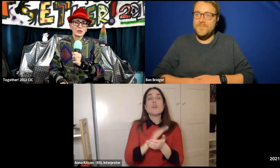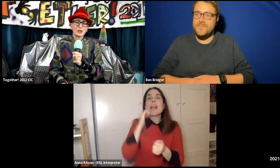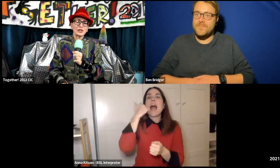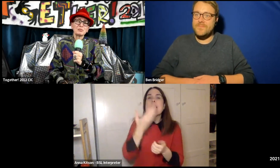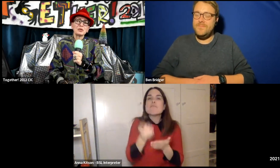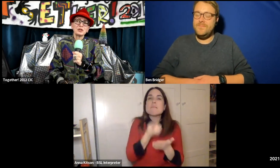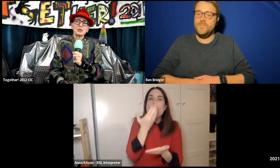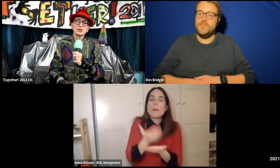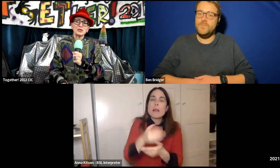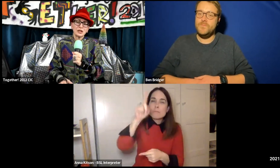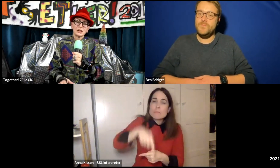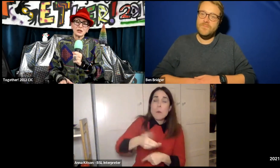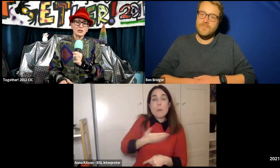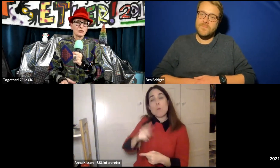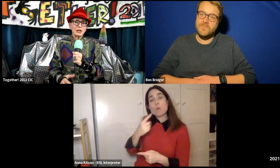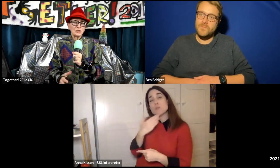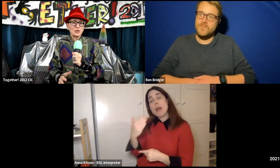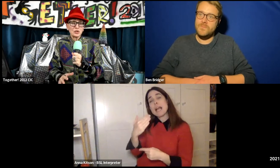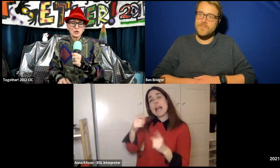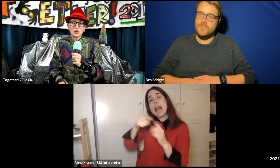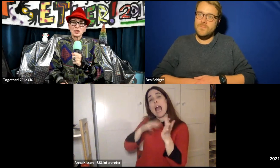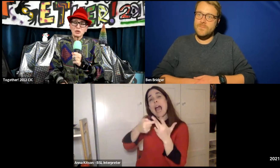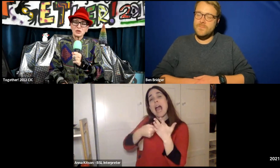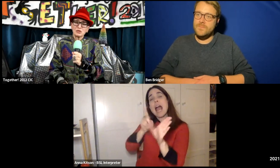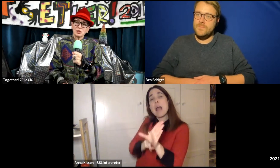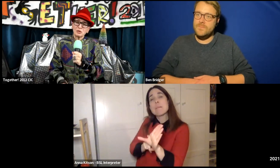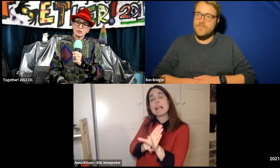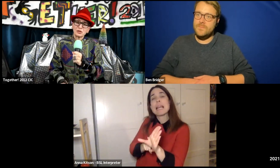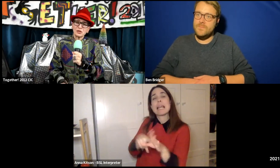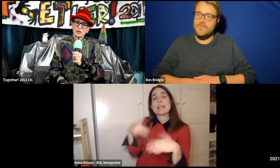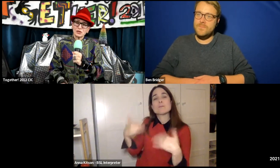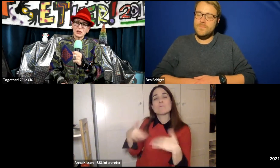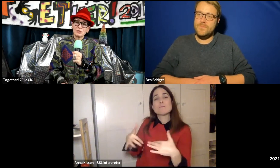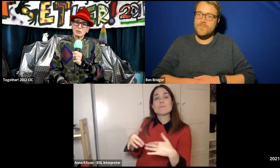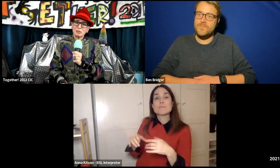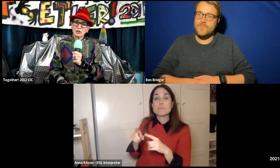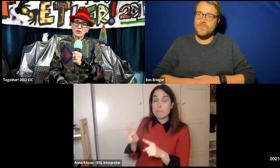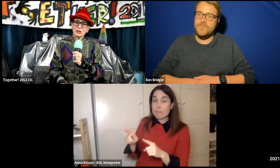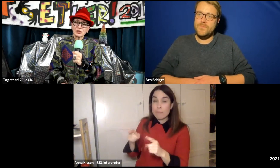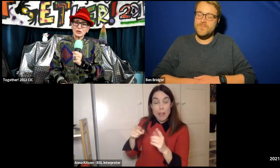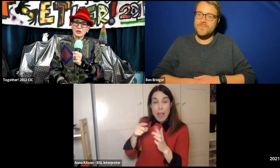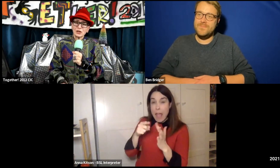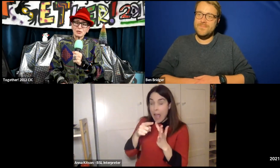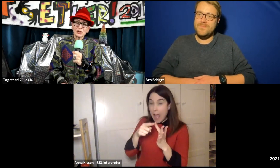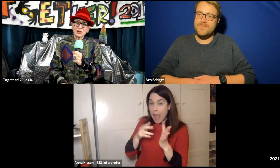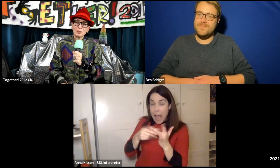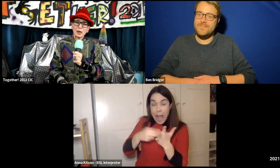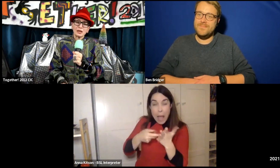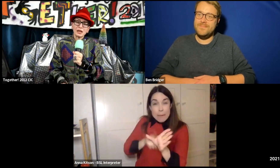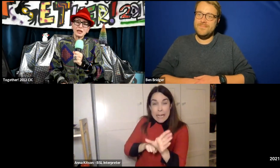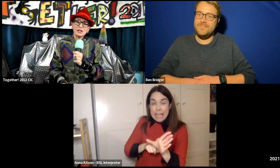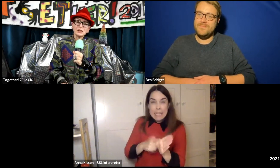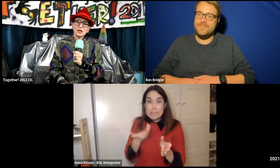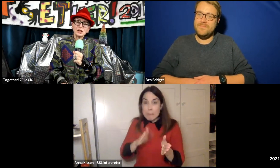thank Emily, it's great you have enjoyed it because you have been pressing so many buttons that same time. Kate